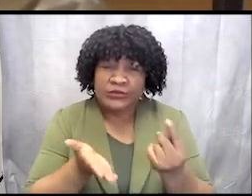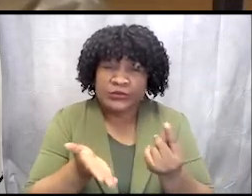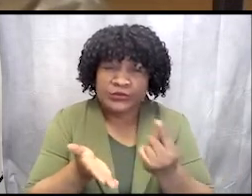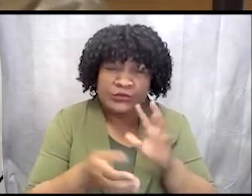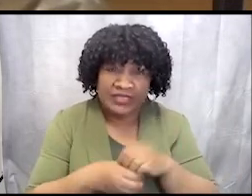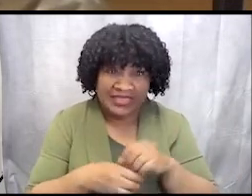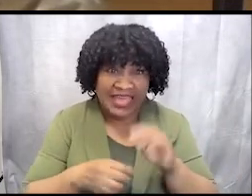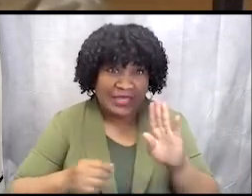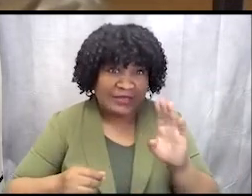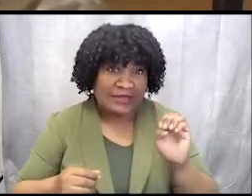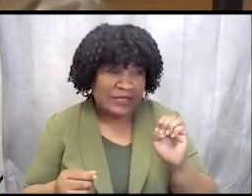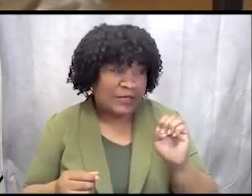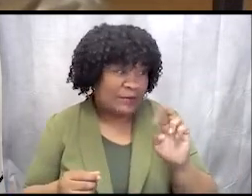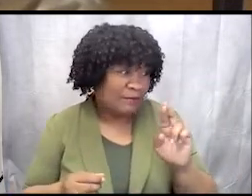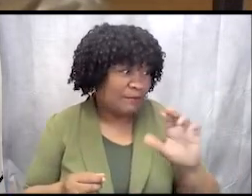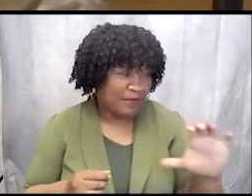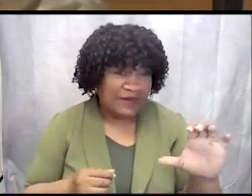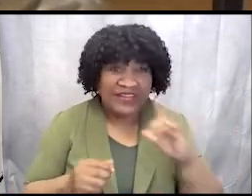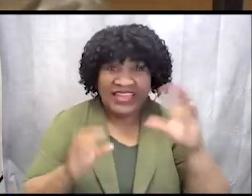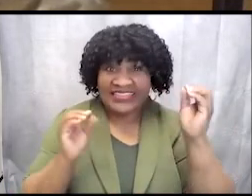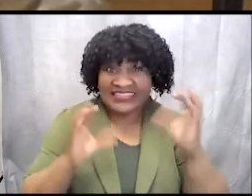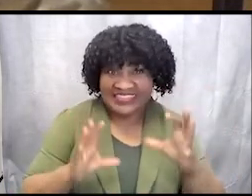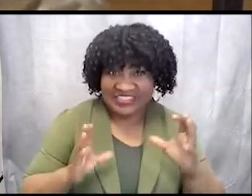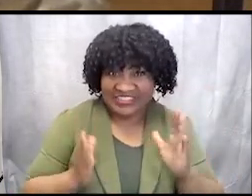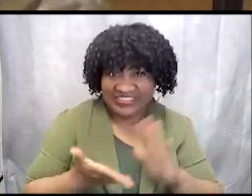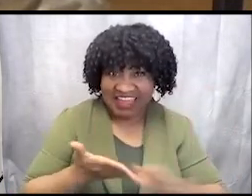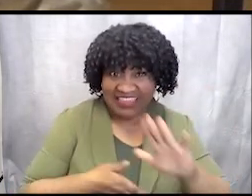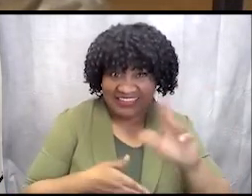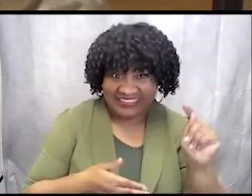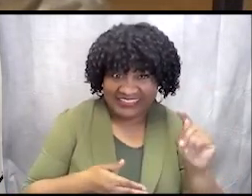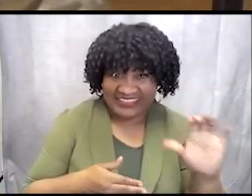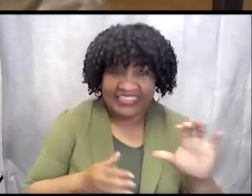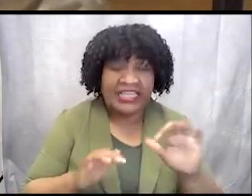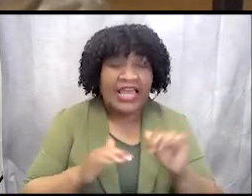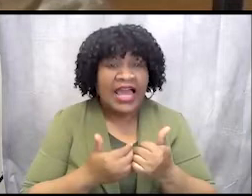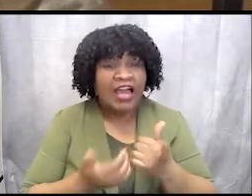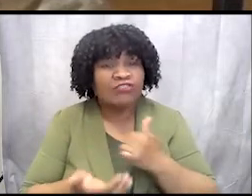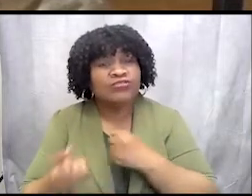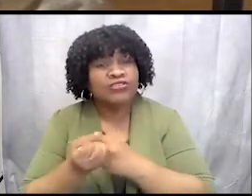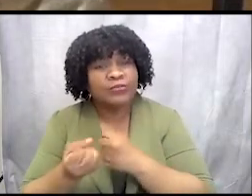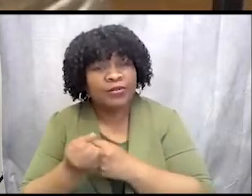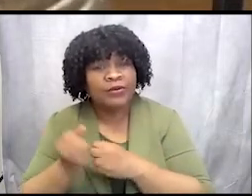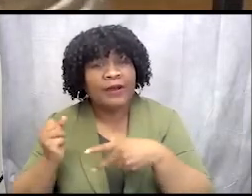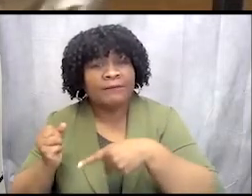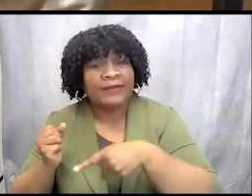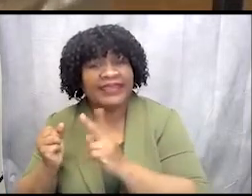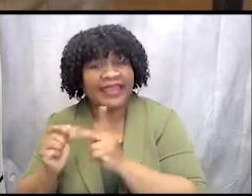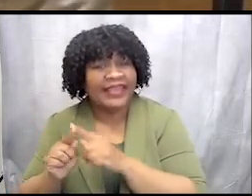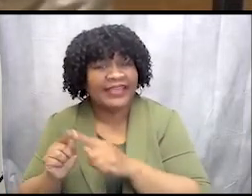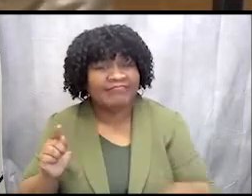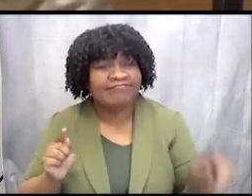like BERC and colleges of education, like Teachers College in supporting pre-K through 12 systems and institutions?